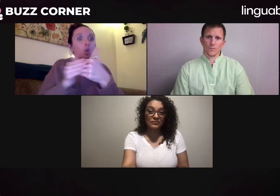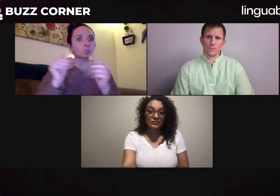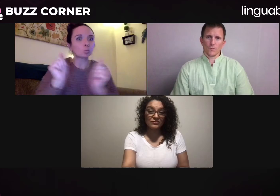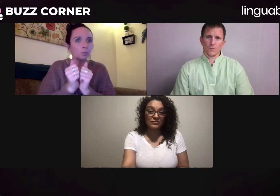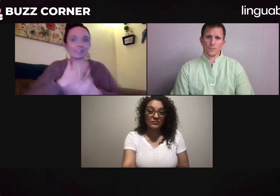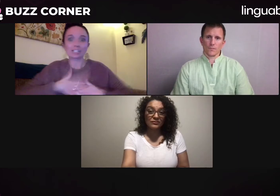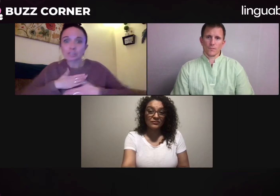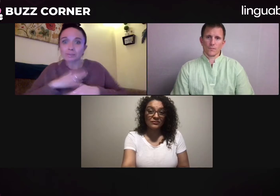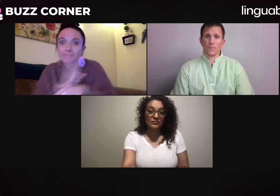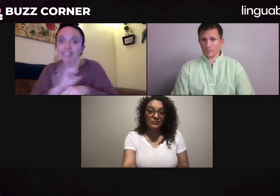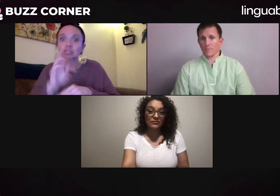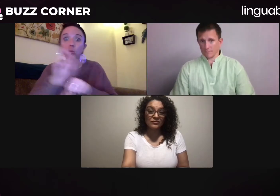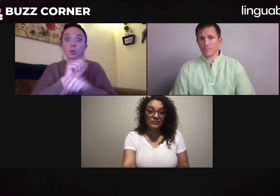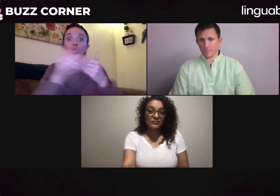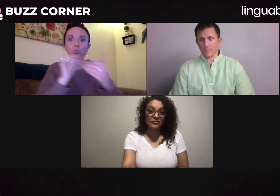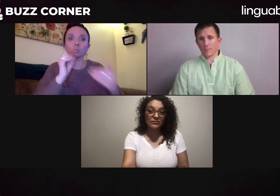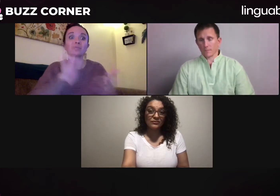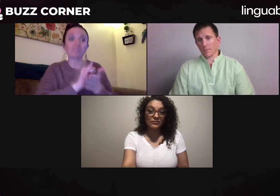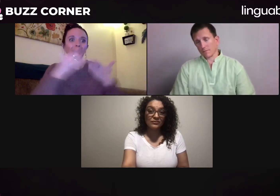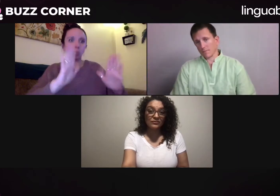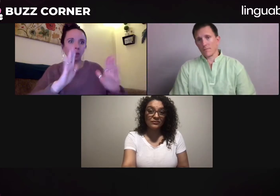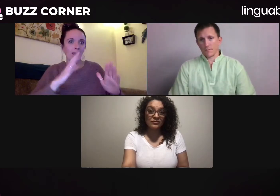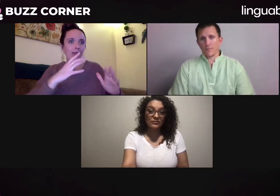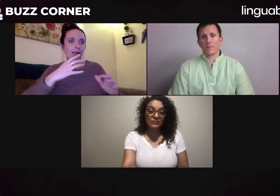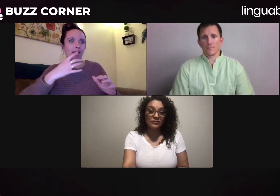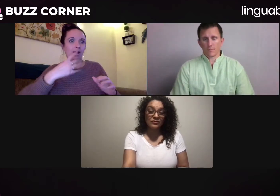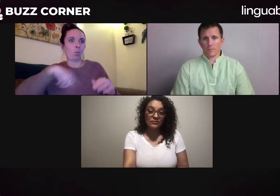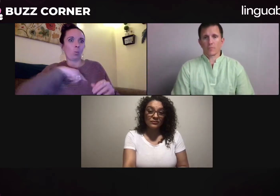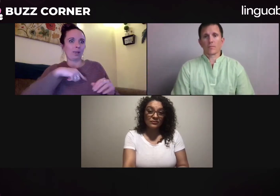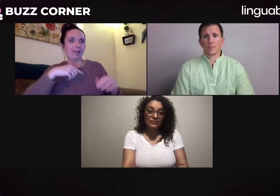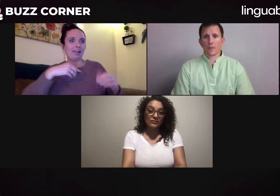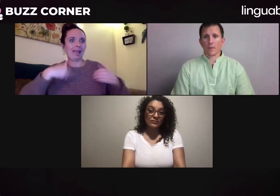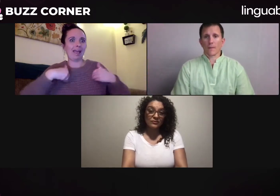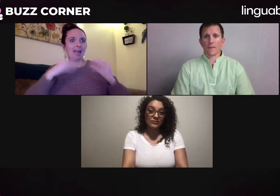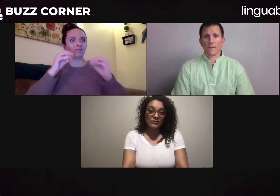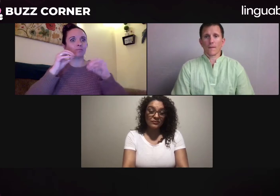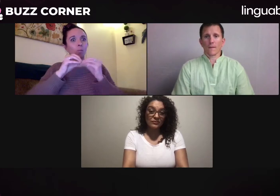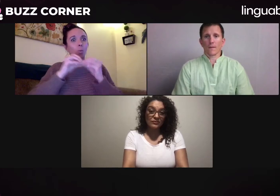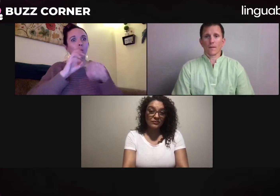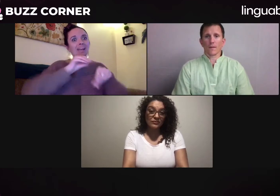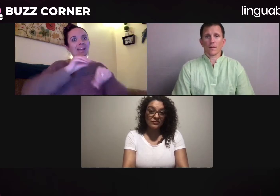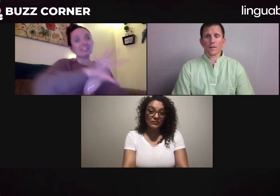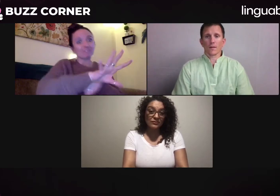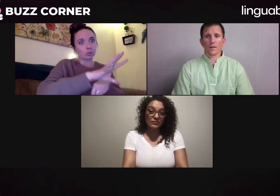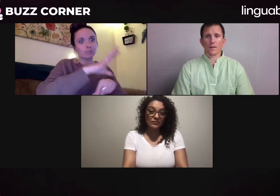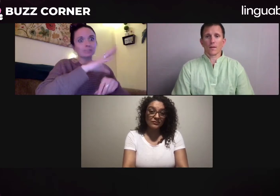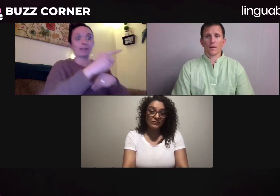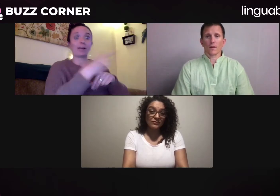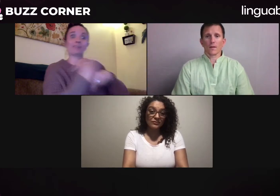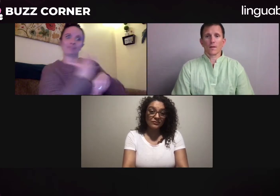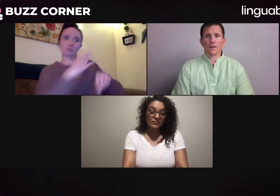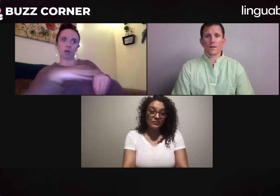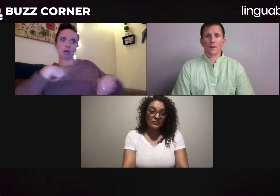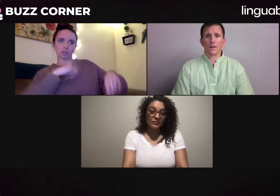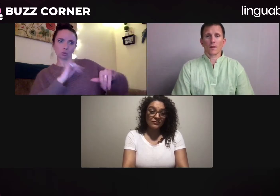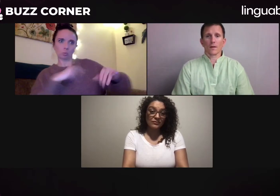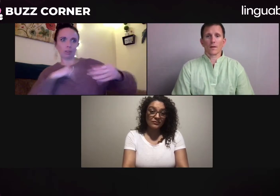if more and more interpreting agencies are working closely with the entertainment industry, then we can have some influence